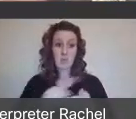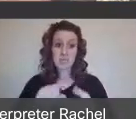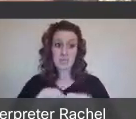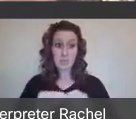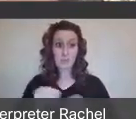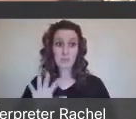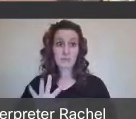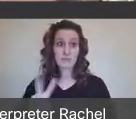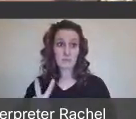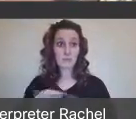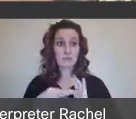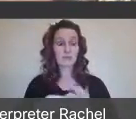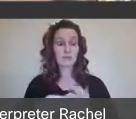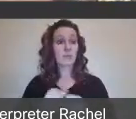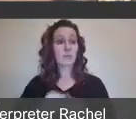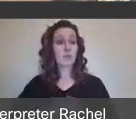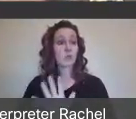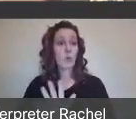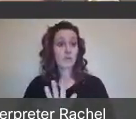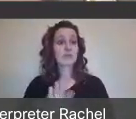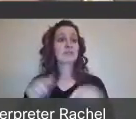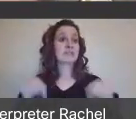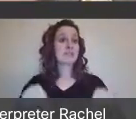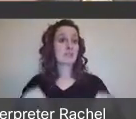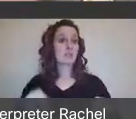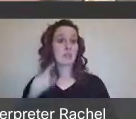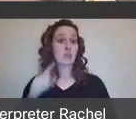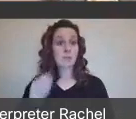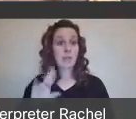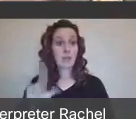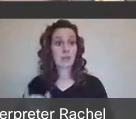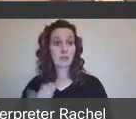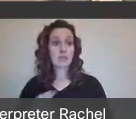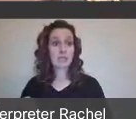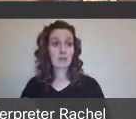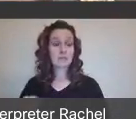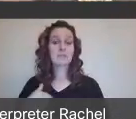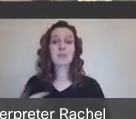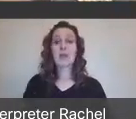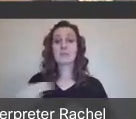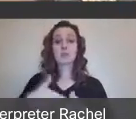pandemic here in Montgomery County and today I'm joined by my colleague, Commissioner Ken Lawrence.